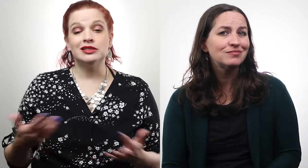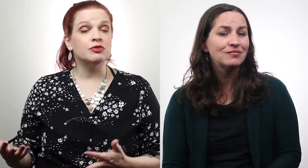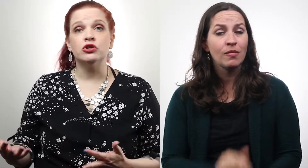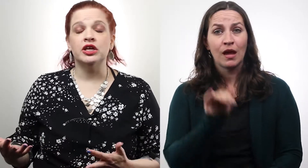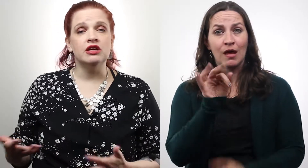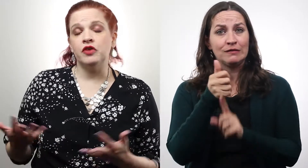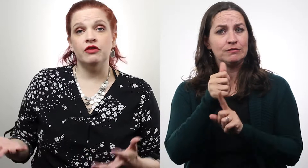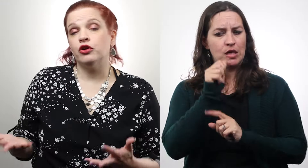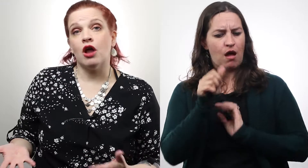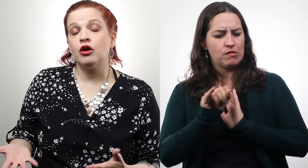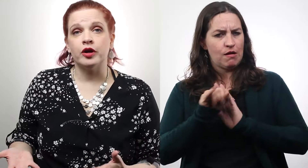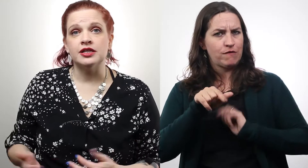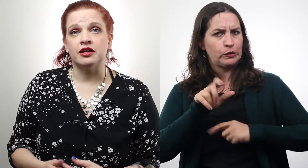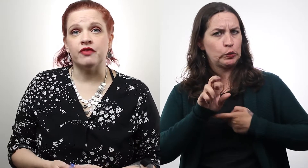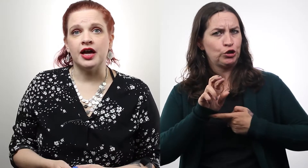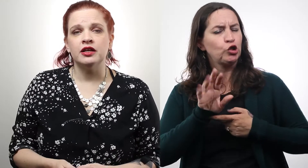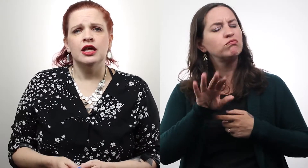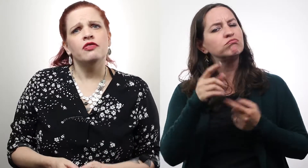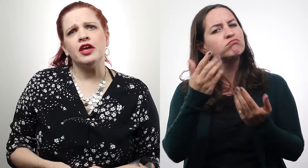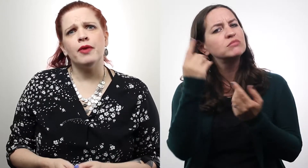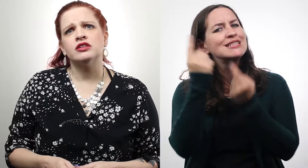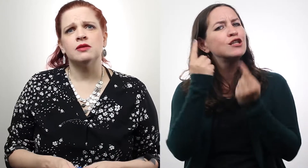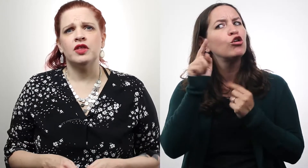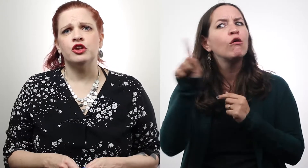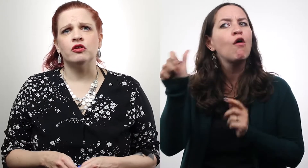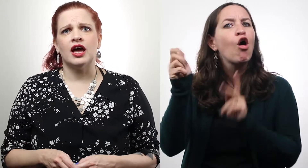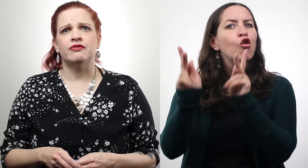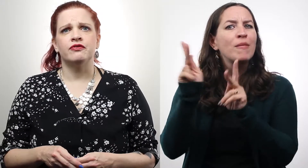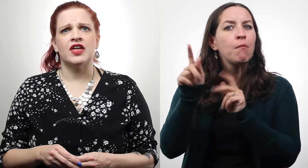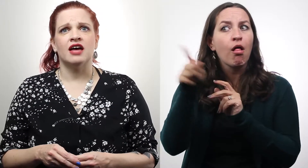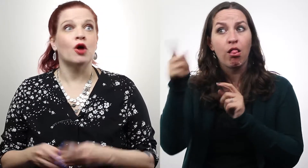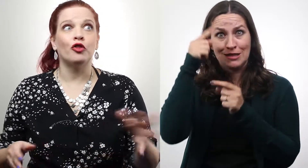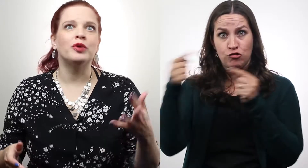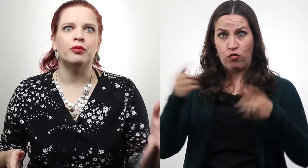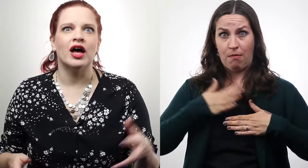And similarly, if you're not queer identified, think about something in your life that other people